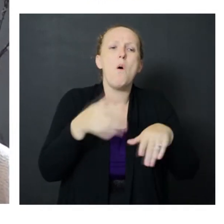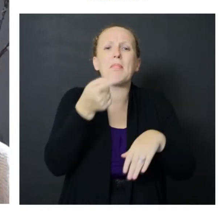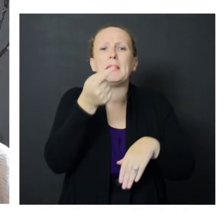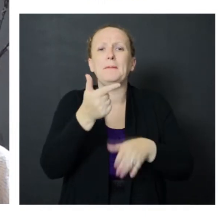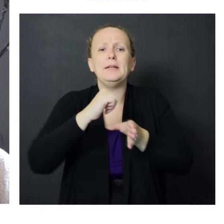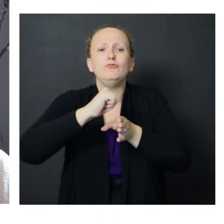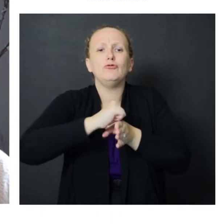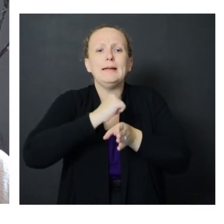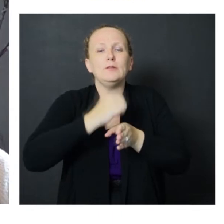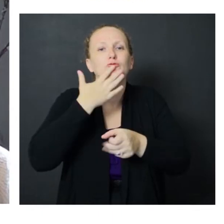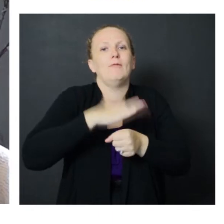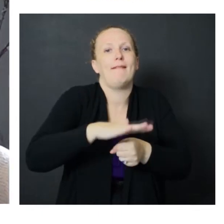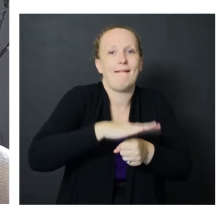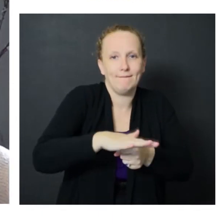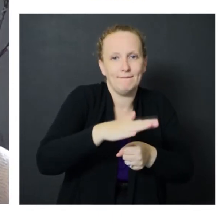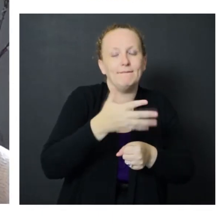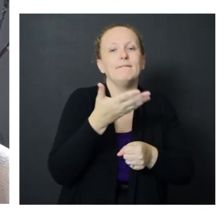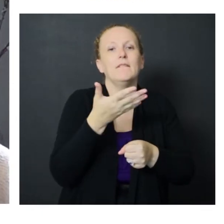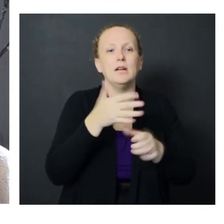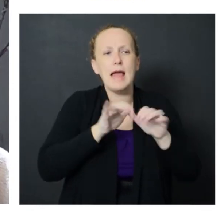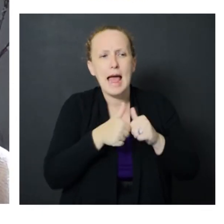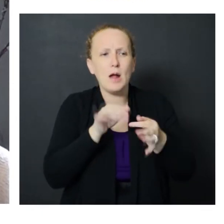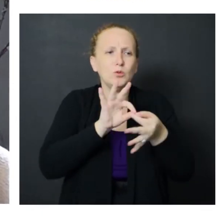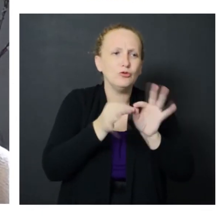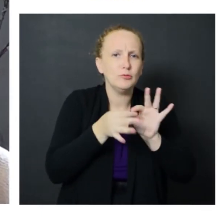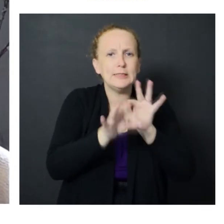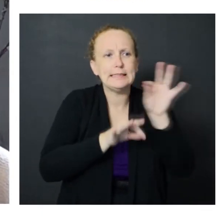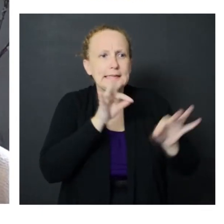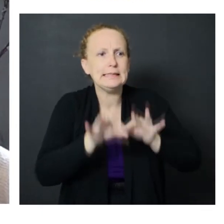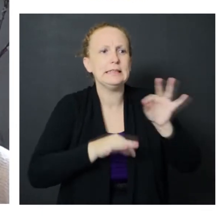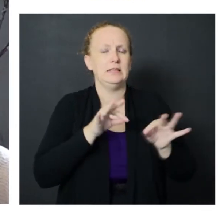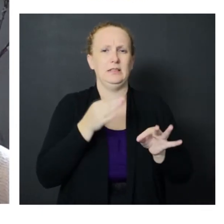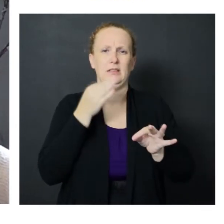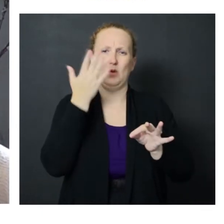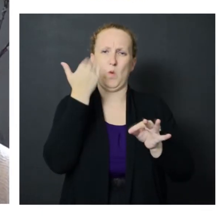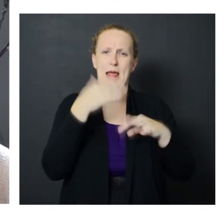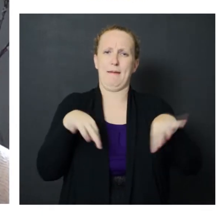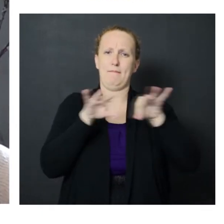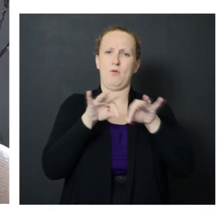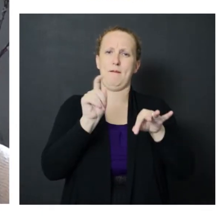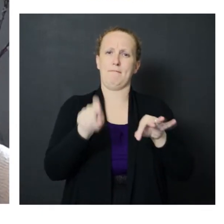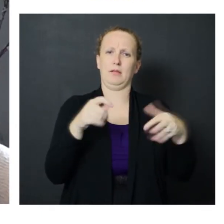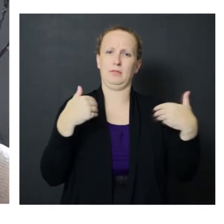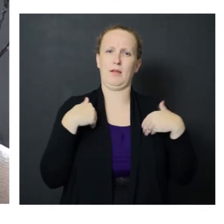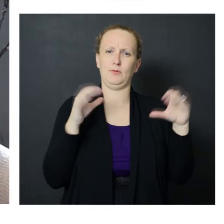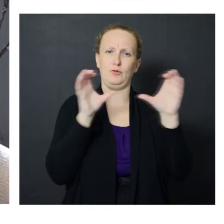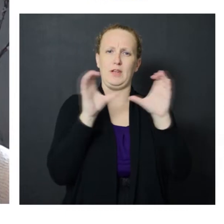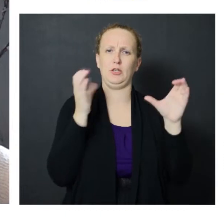interpret or, will suffice, ah, why certification?